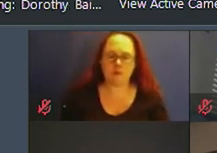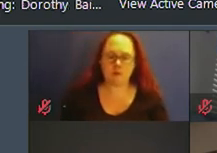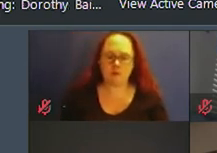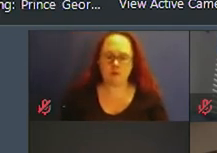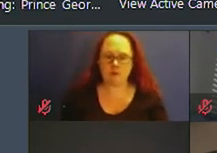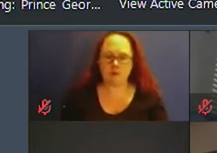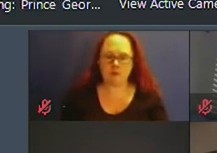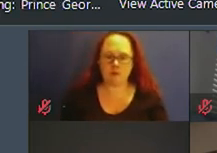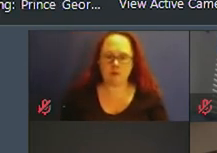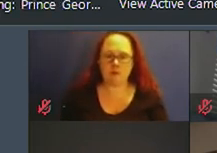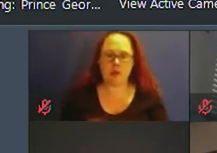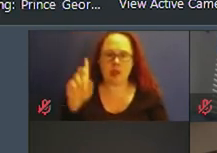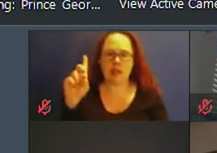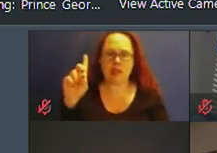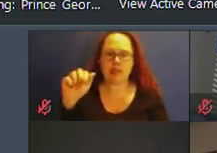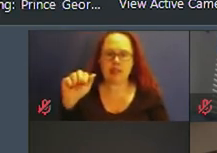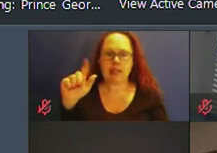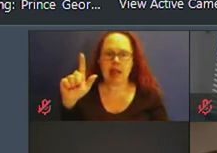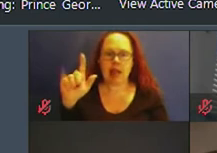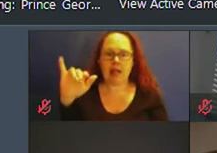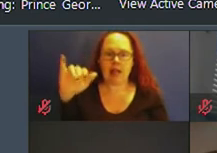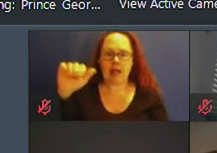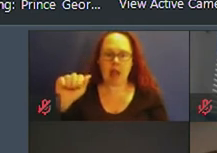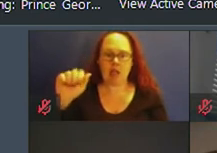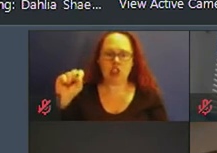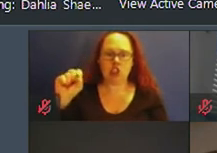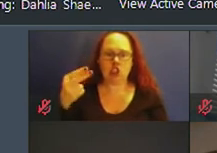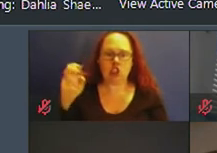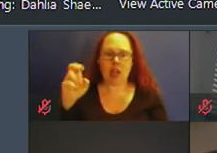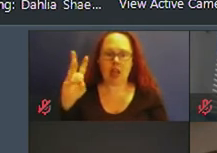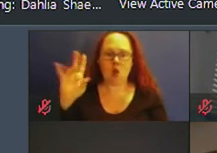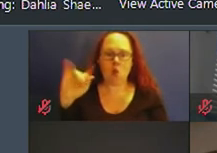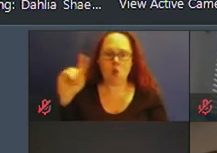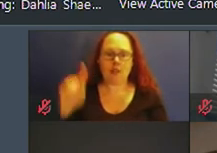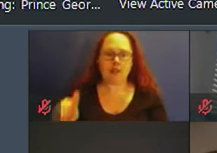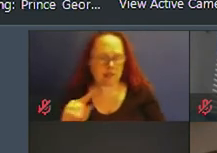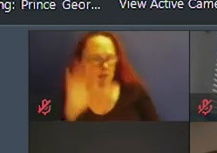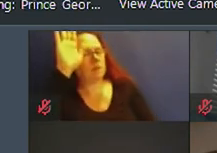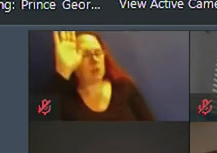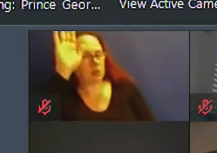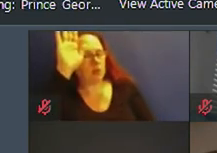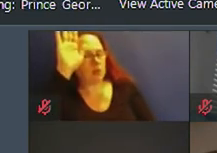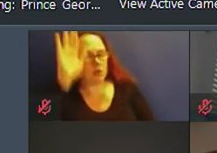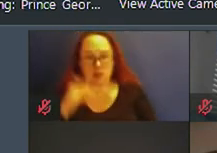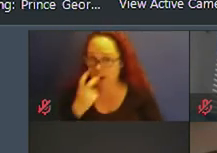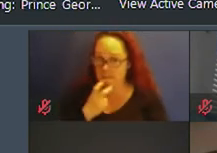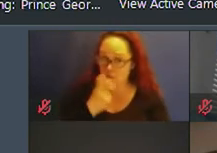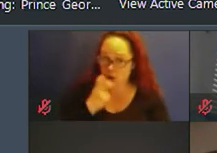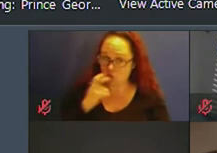Okay. Dahlia Shaywitz I'm present. Thank you. Did I pronounce it correctly?